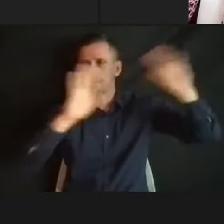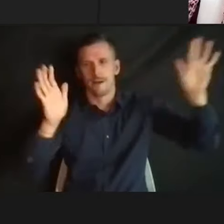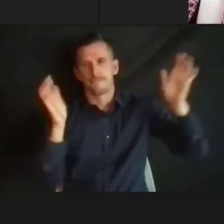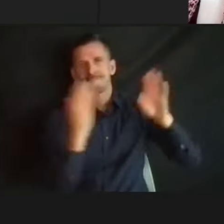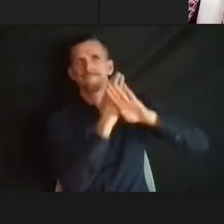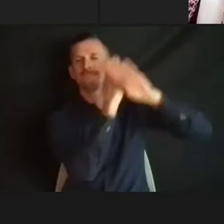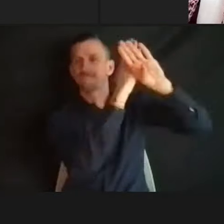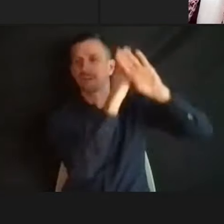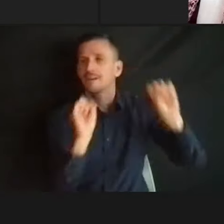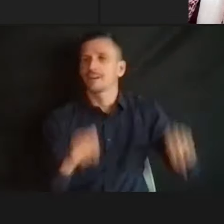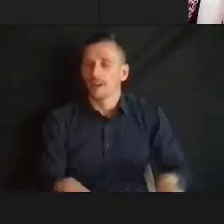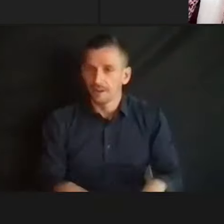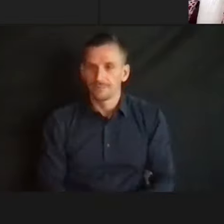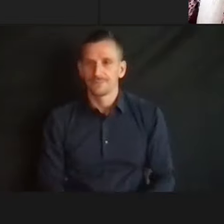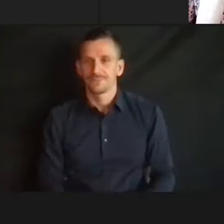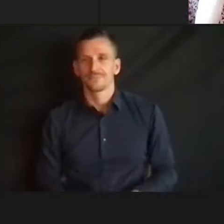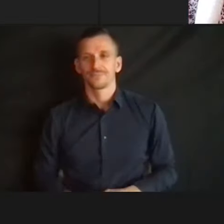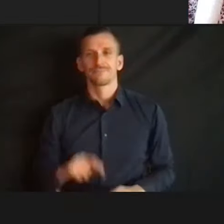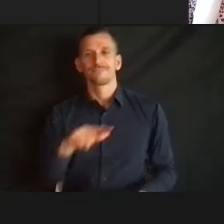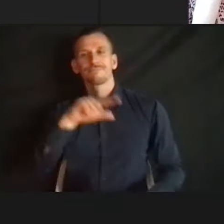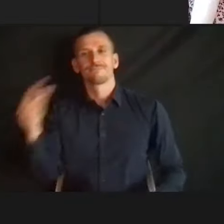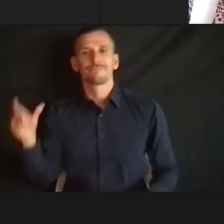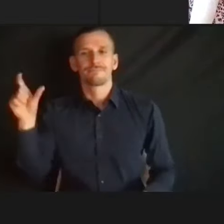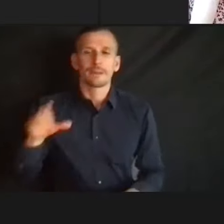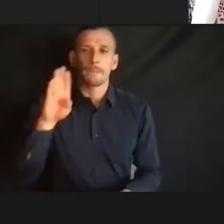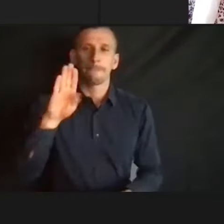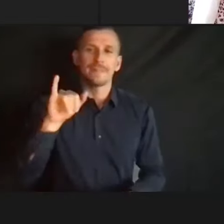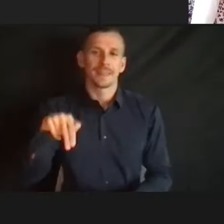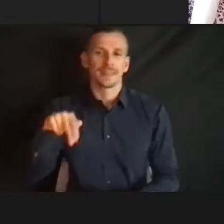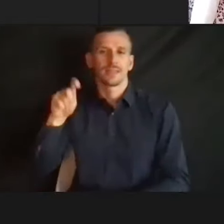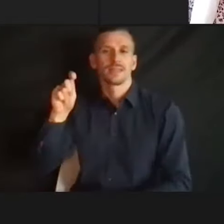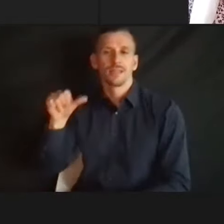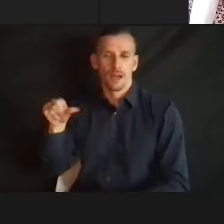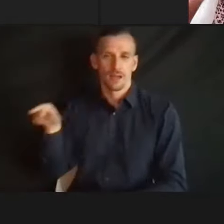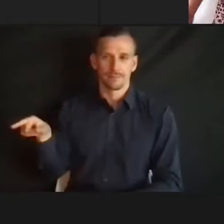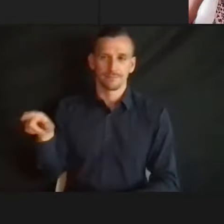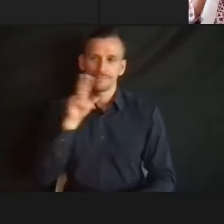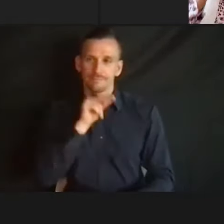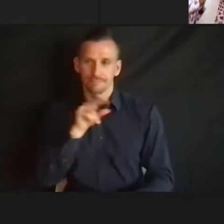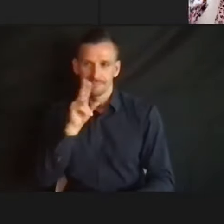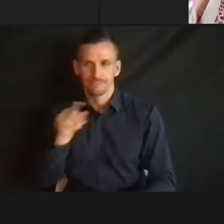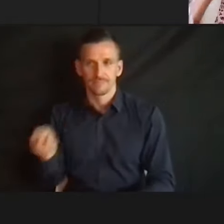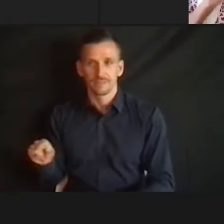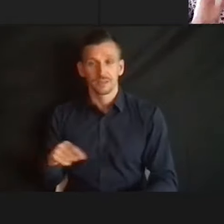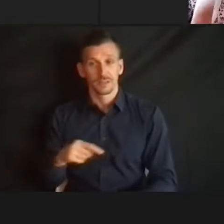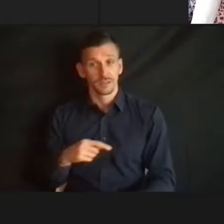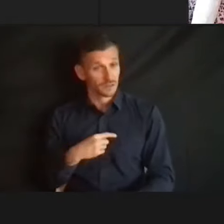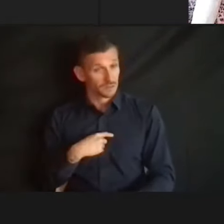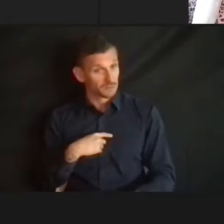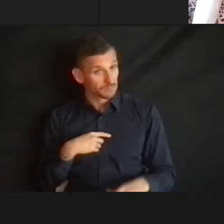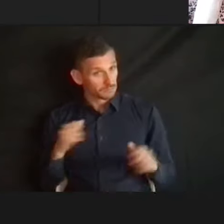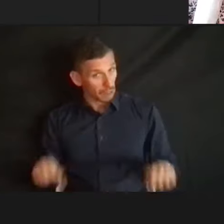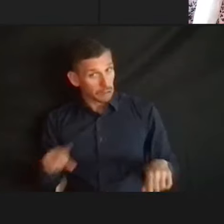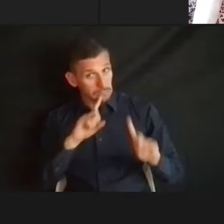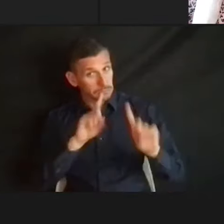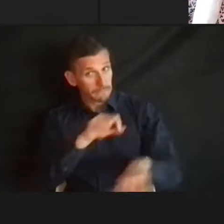I'll just jump straight into it. Is that okay? [Srujani Shrawne] Yes, please. [Binta Bajaha] Okay. I do feel like if we're talking